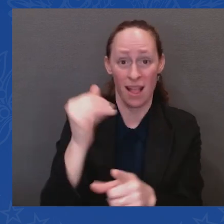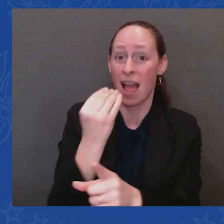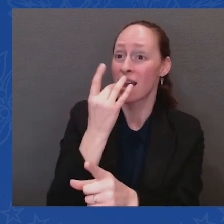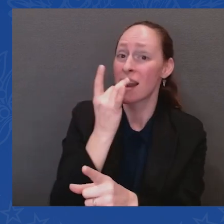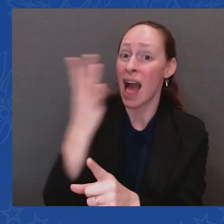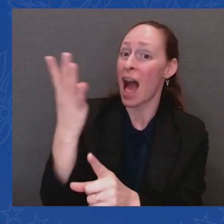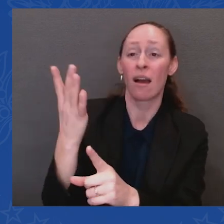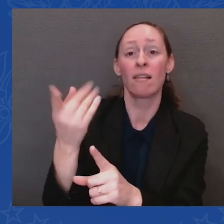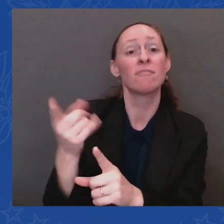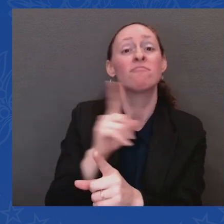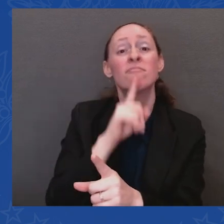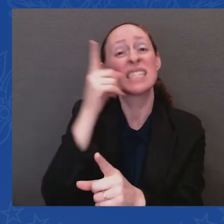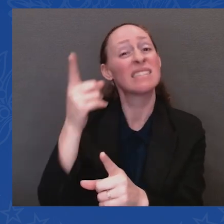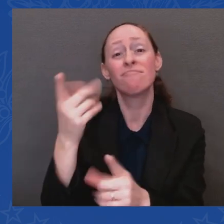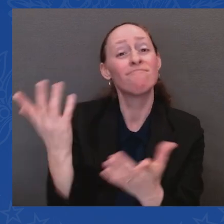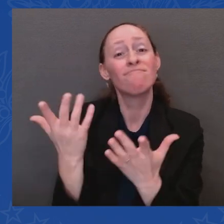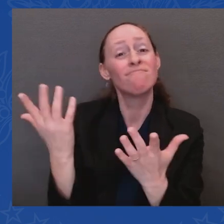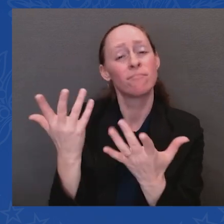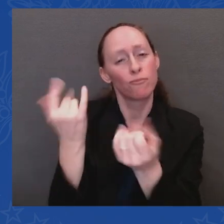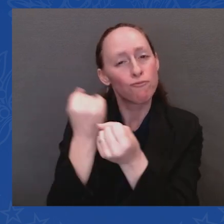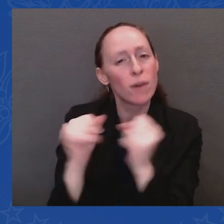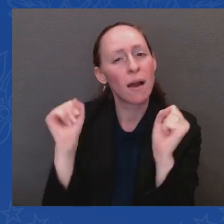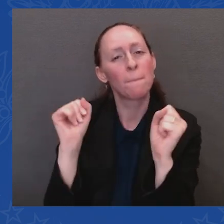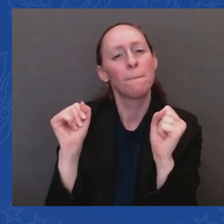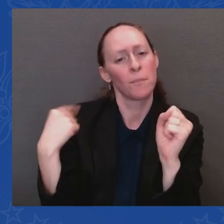And just like our forebearers, it's on all of us --